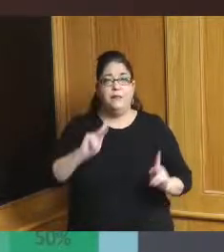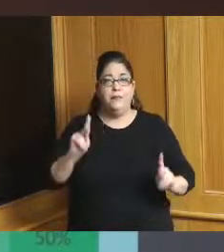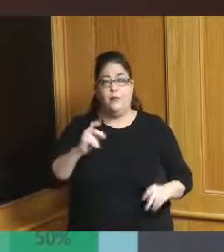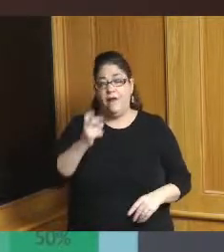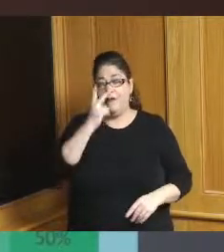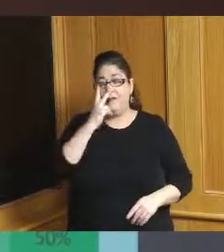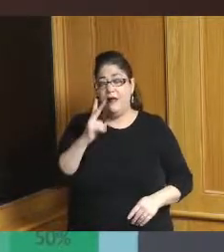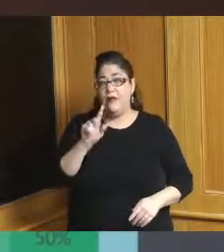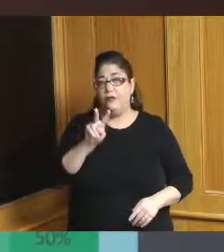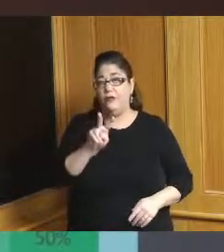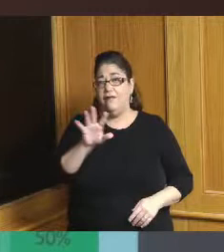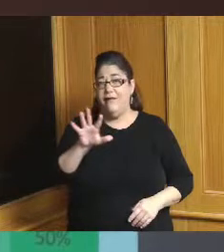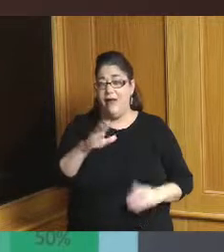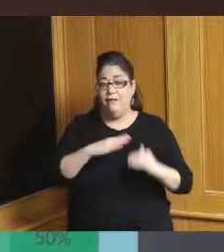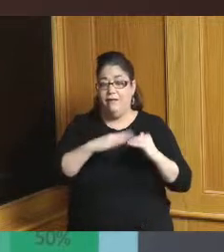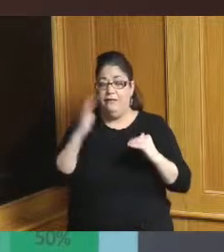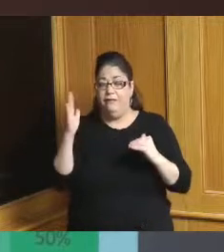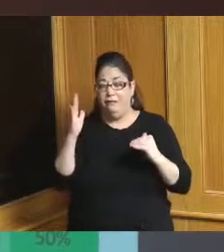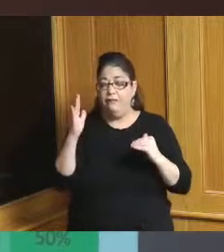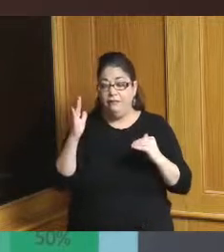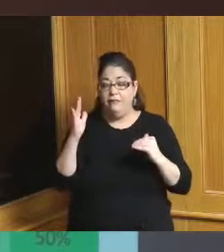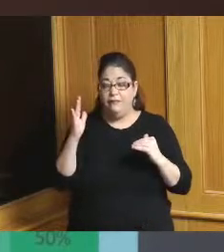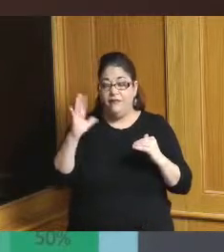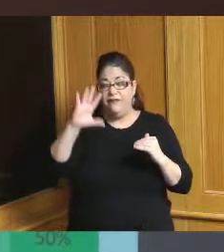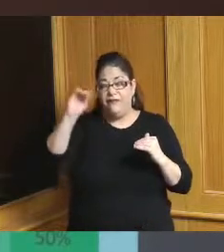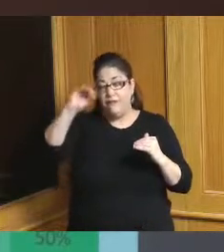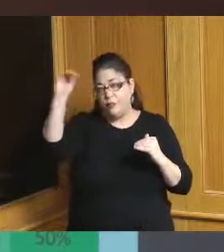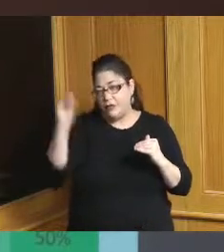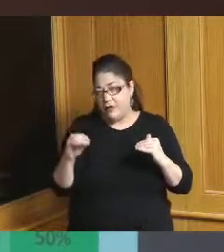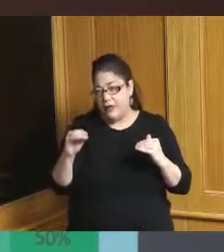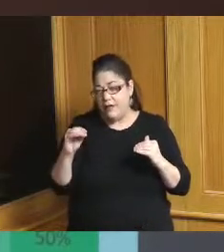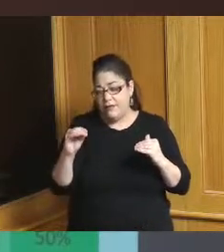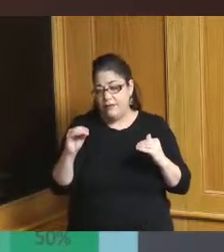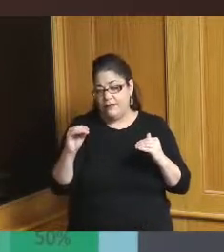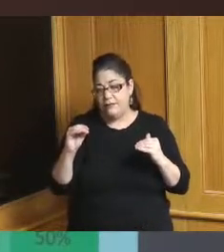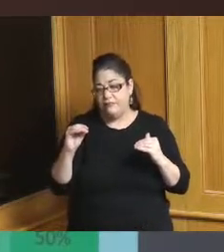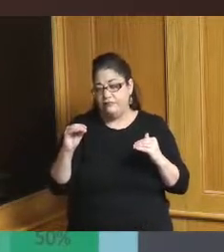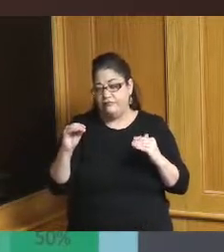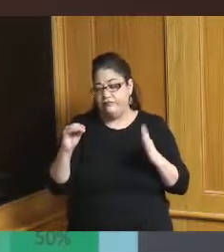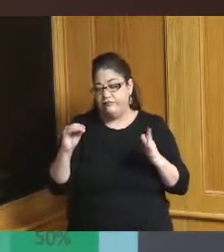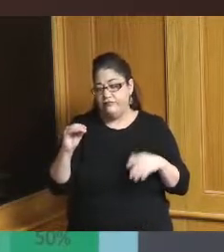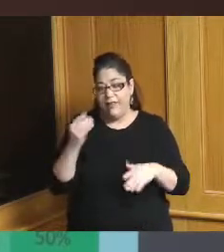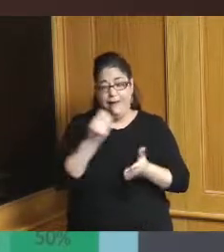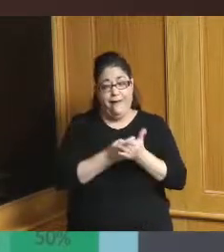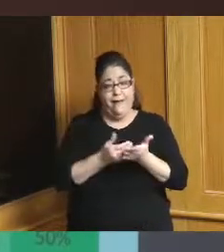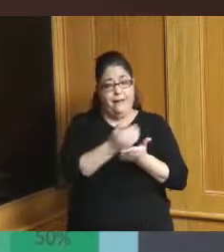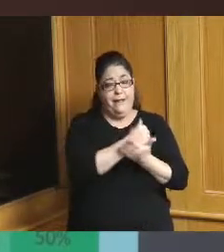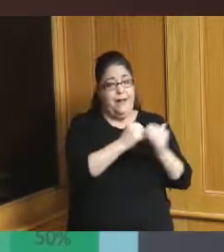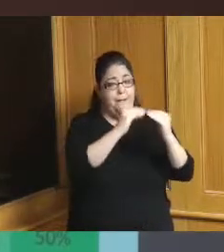or more 25 or 50 percent decrease in their income which is a huge deal